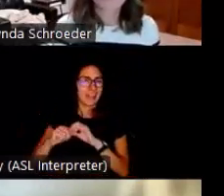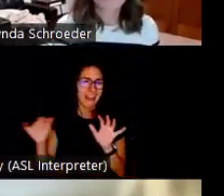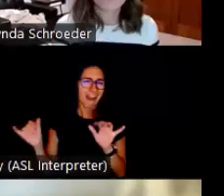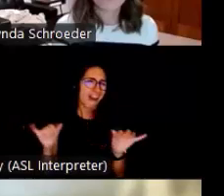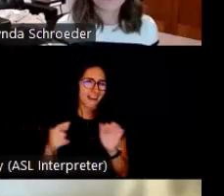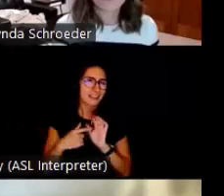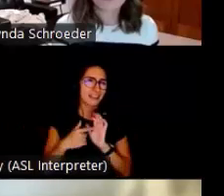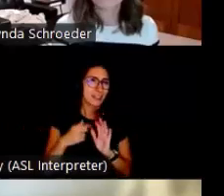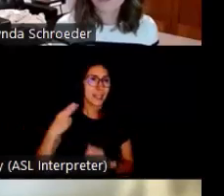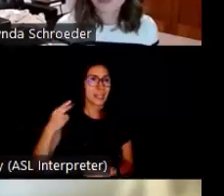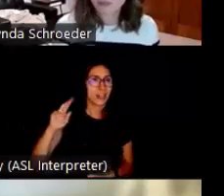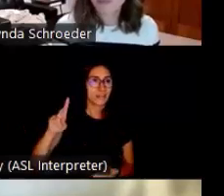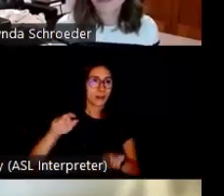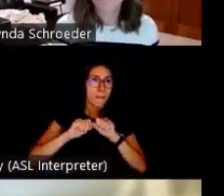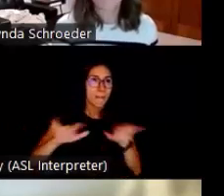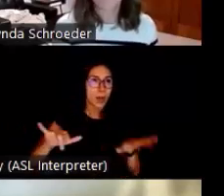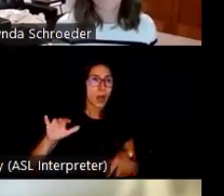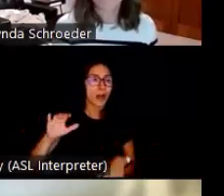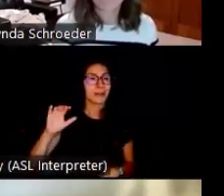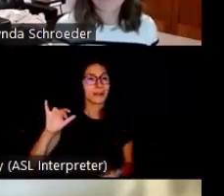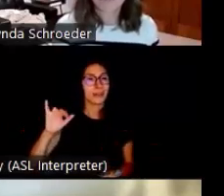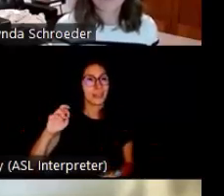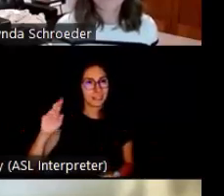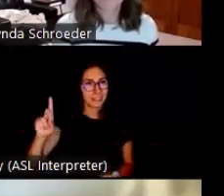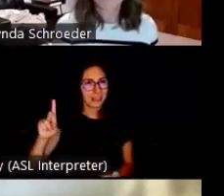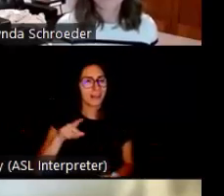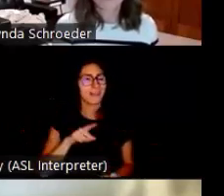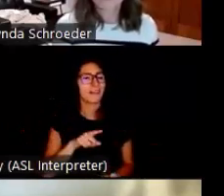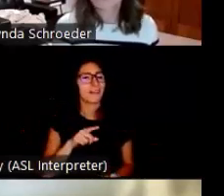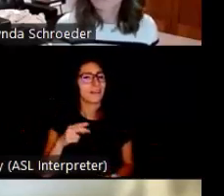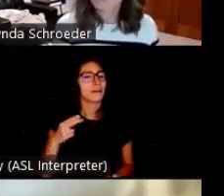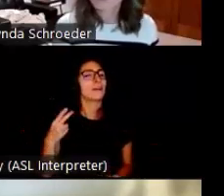County, Indiana, what would we need to keep in mind when it comes to dissemination